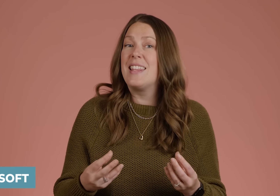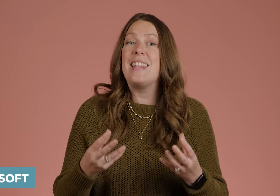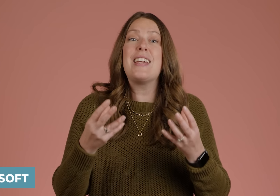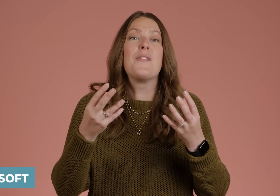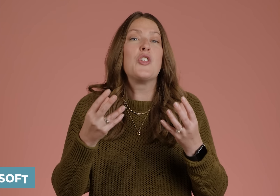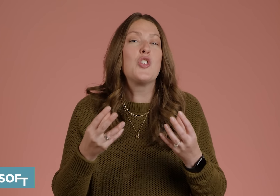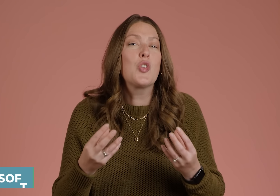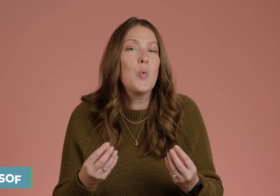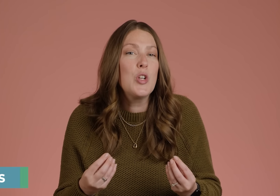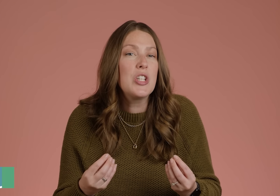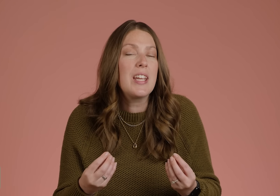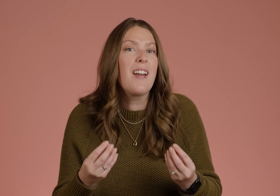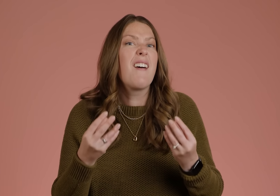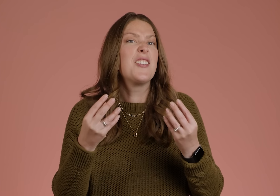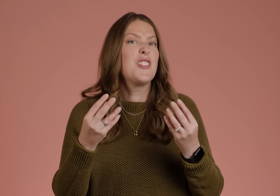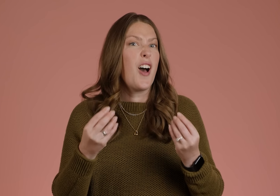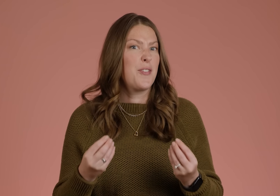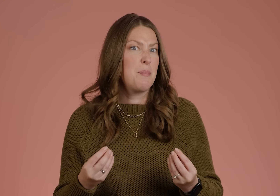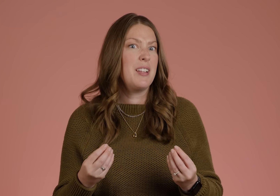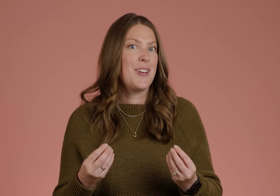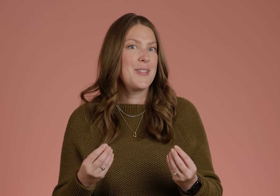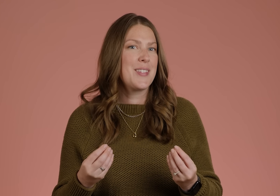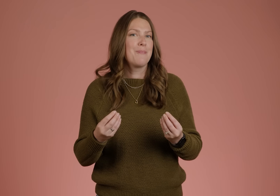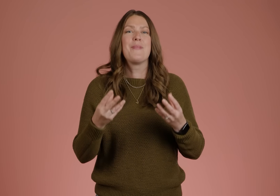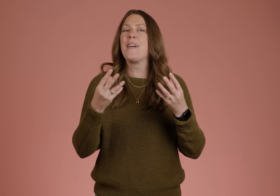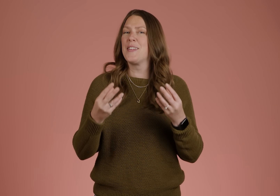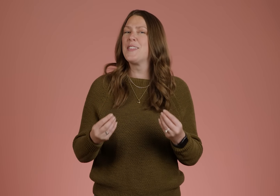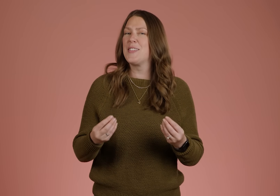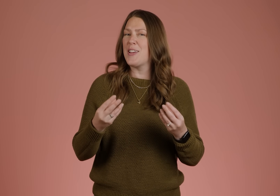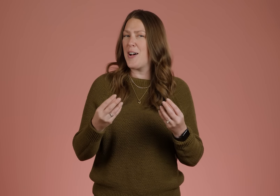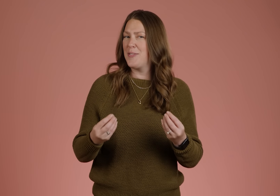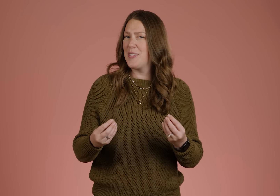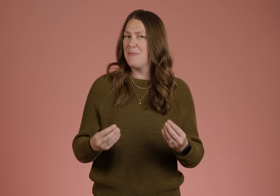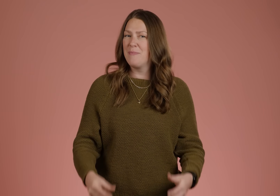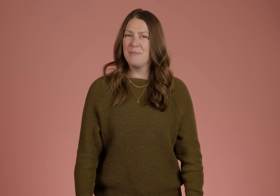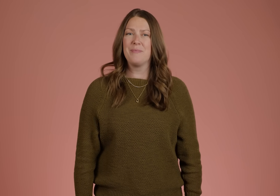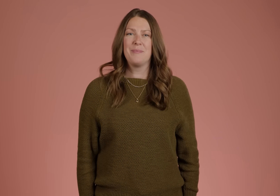Think of squishing soft pillows Soft